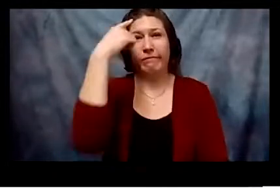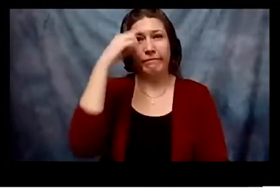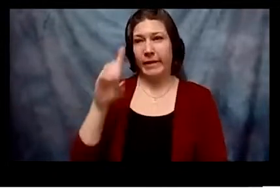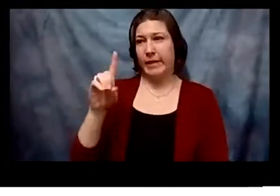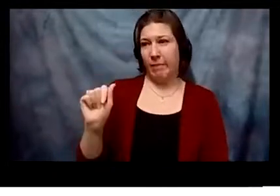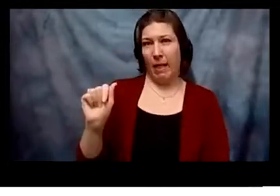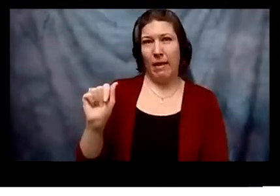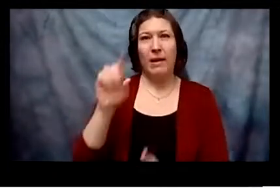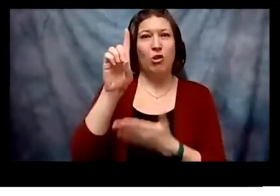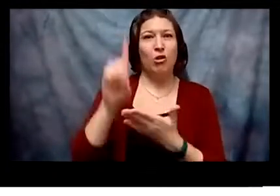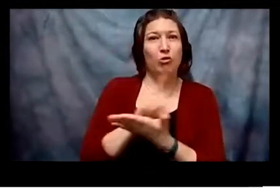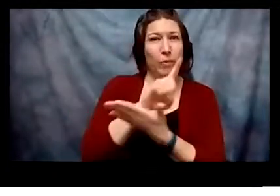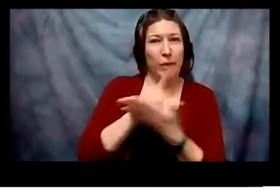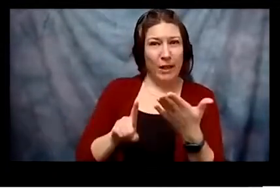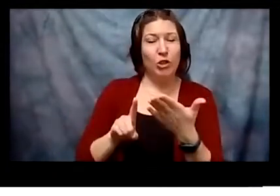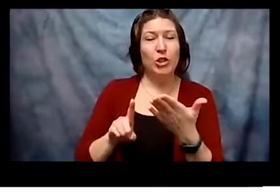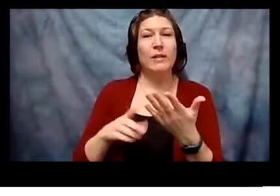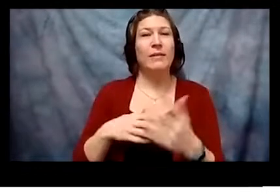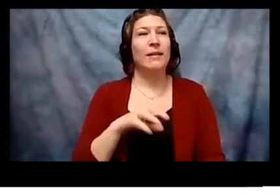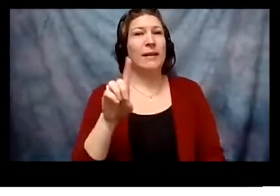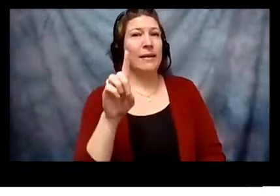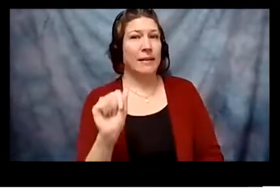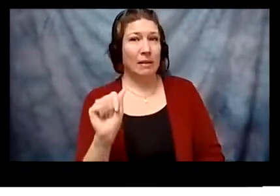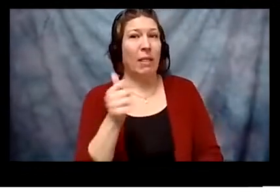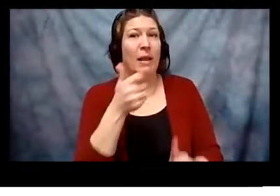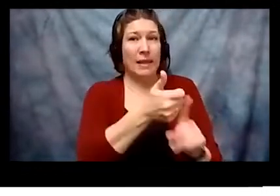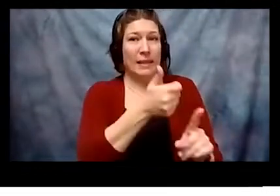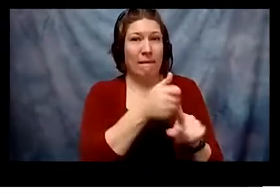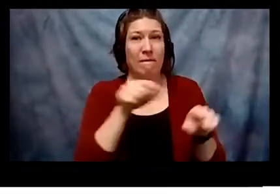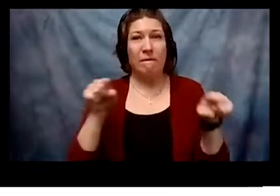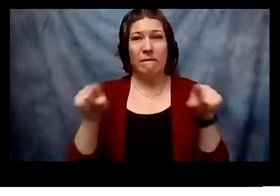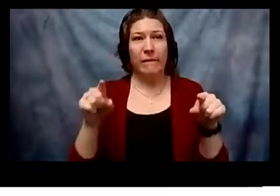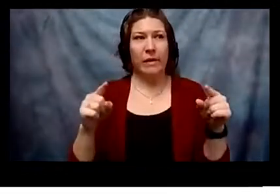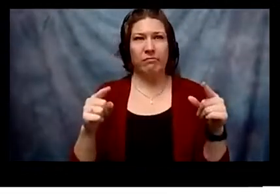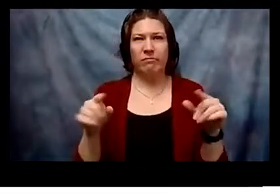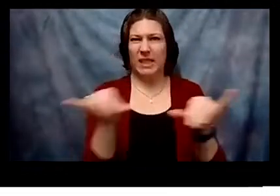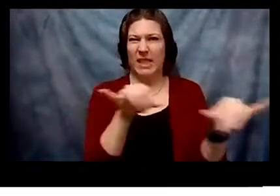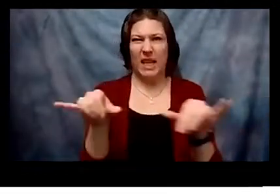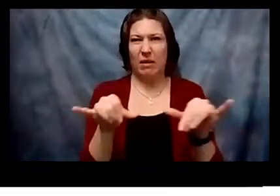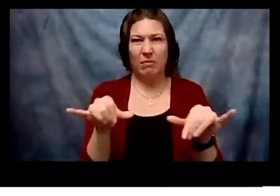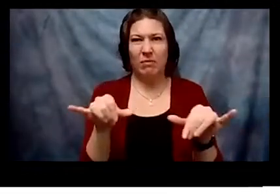discrimination and disability itself Only with people with